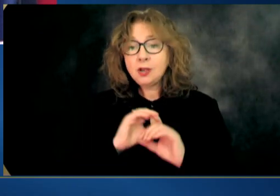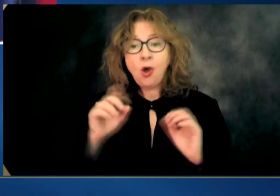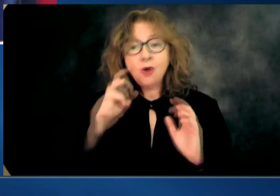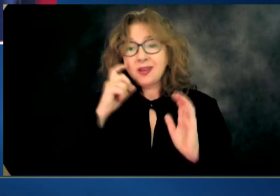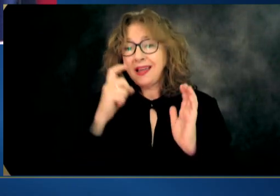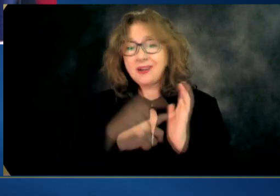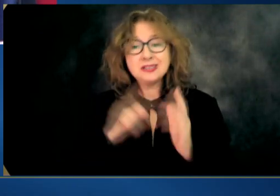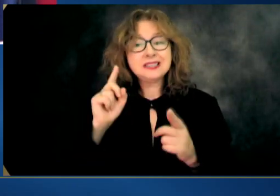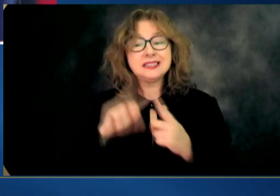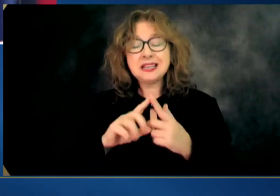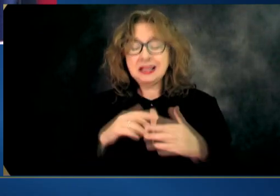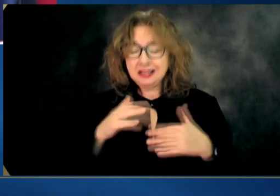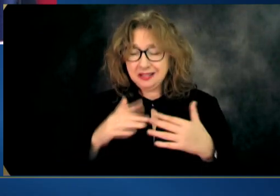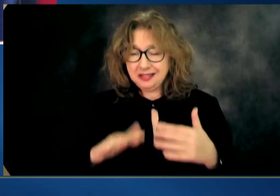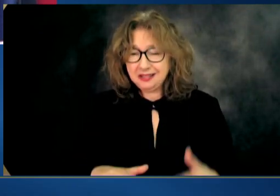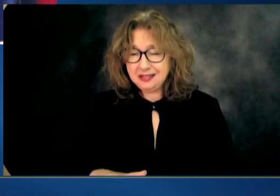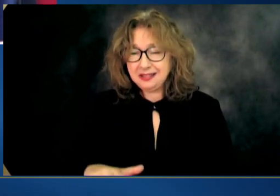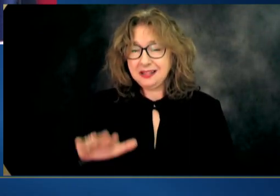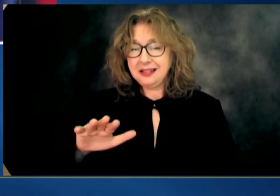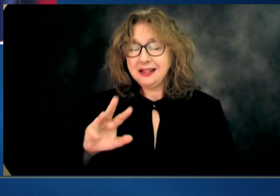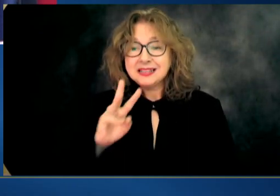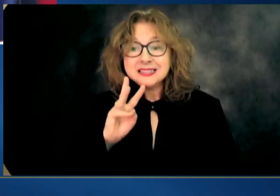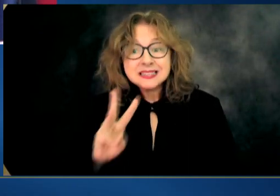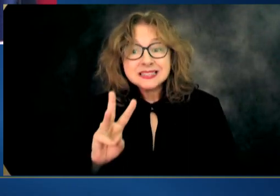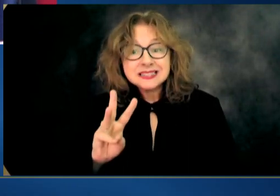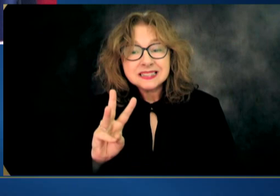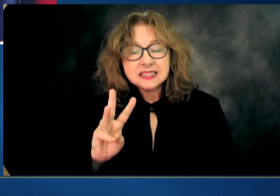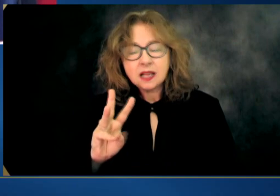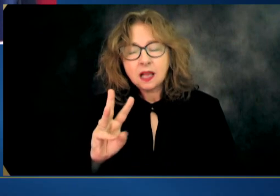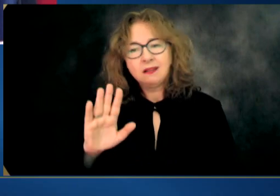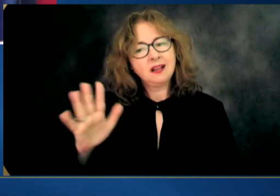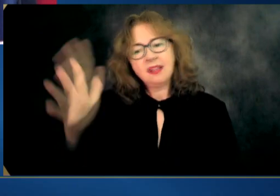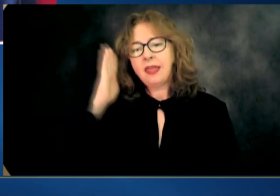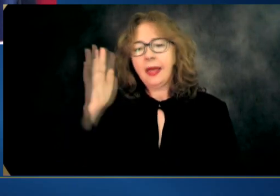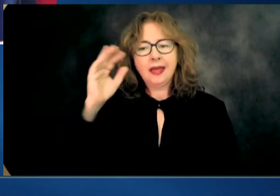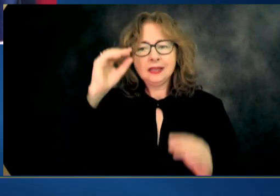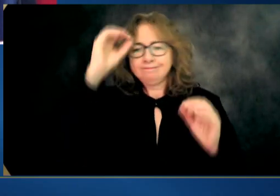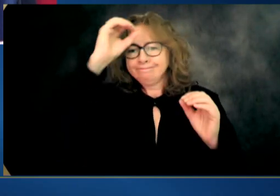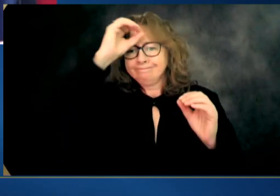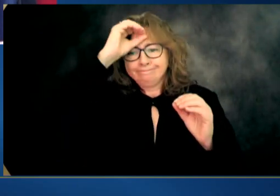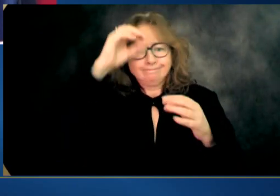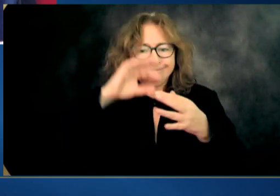years old. As you know, they didn't know very much about it back then. But we all present